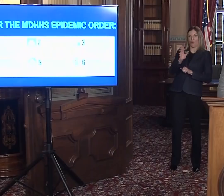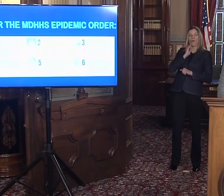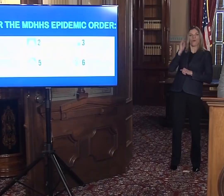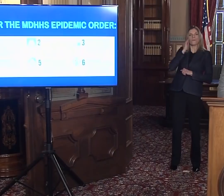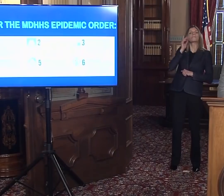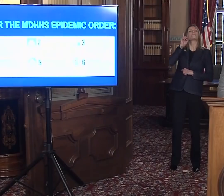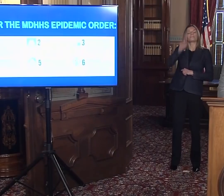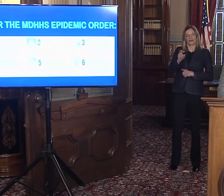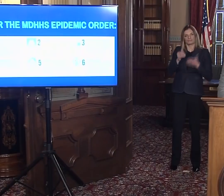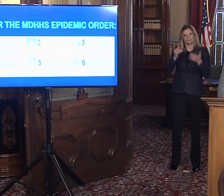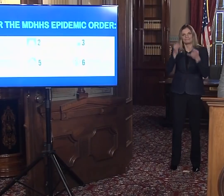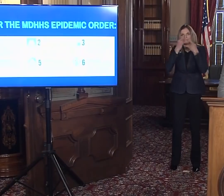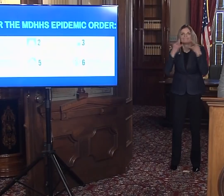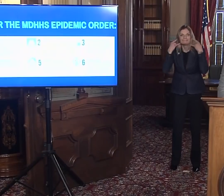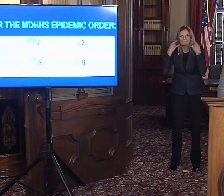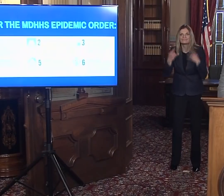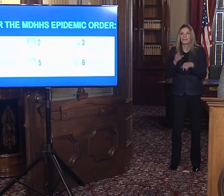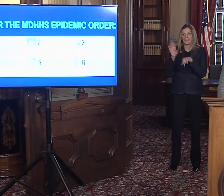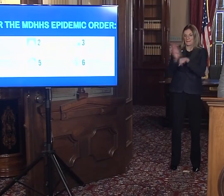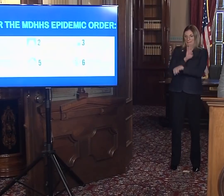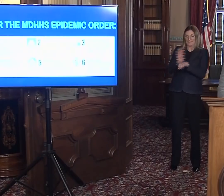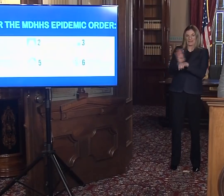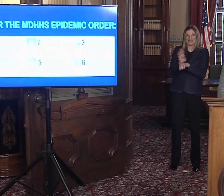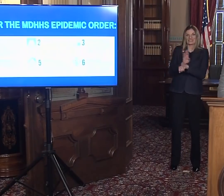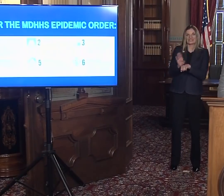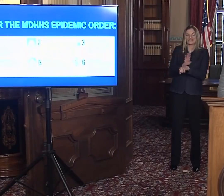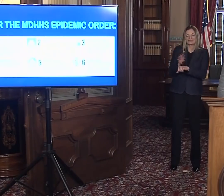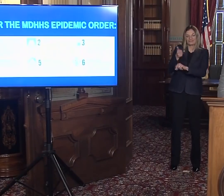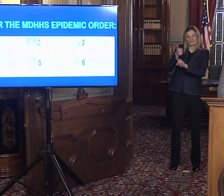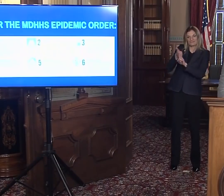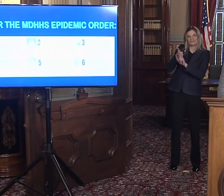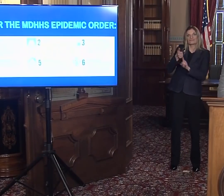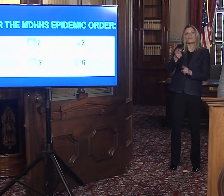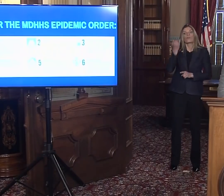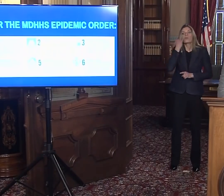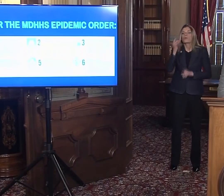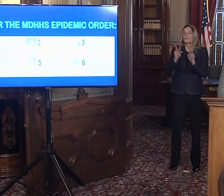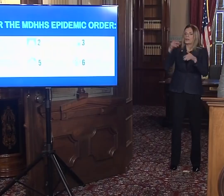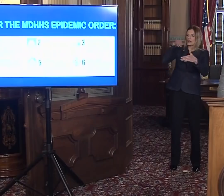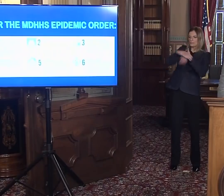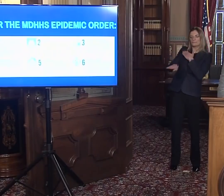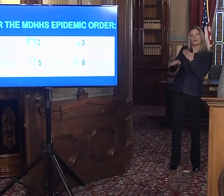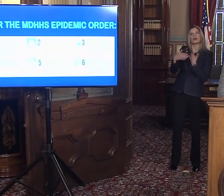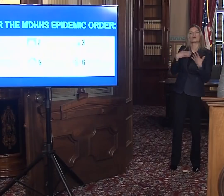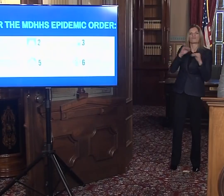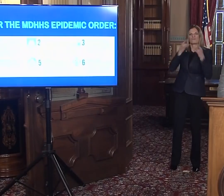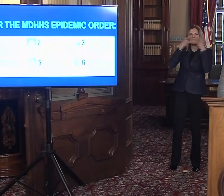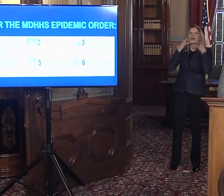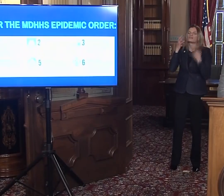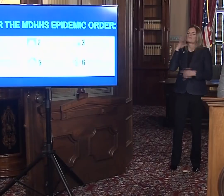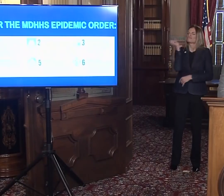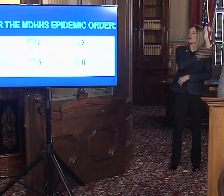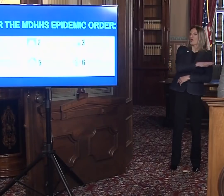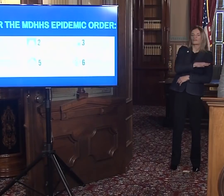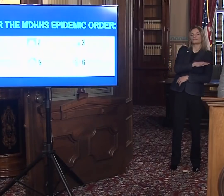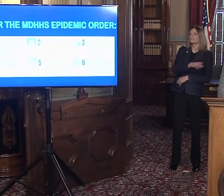FACILITIES, SPORTING EVENTS AND OTHER NONRESIDENTIAL EVENTS. BUSINESSES CANNOT ADMIT